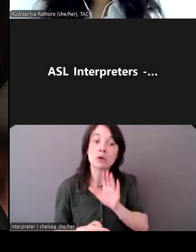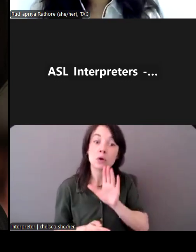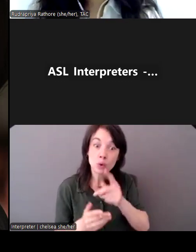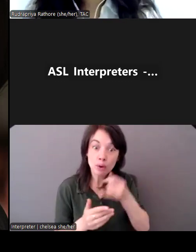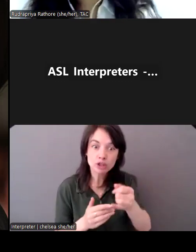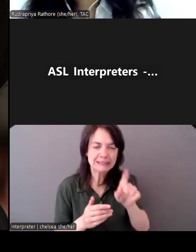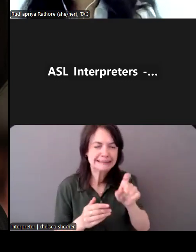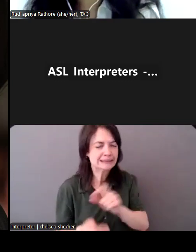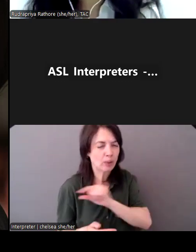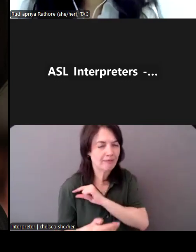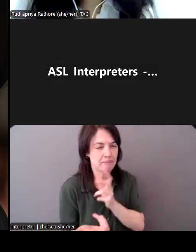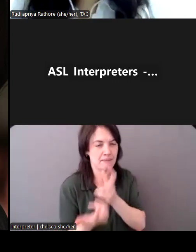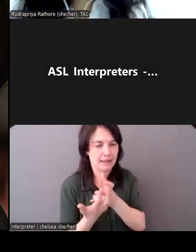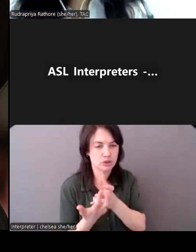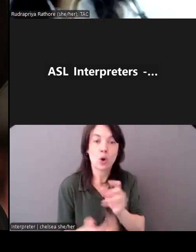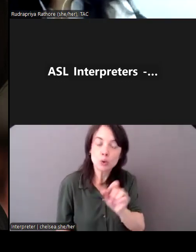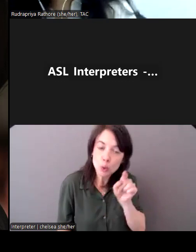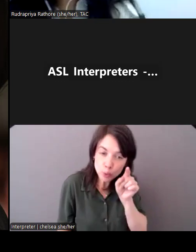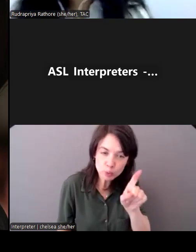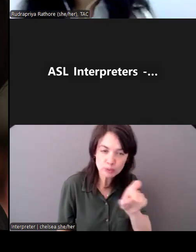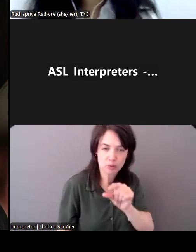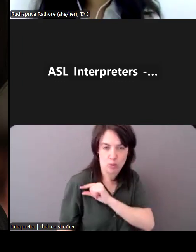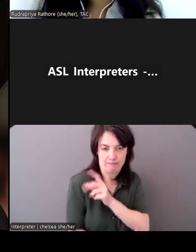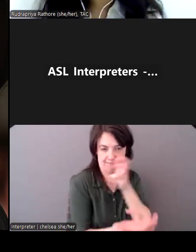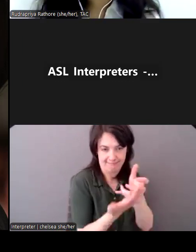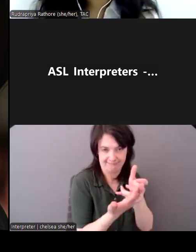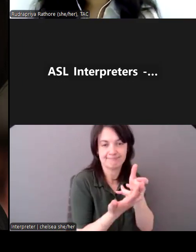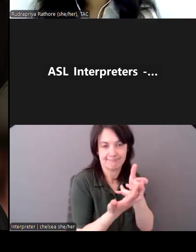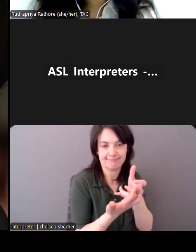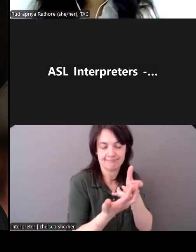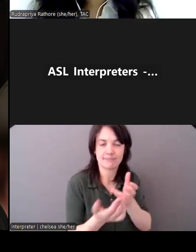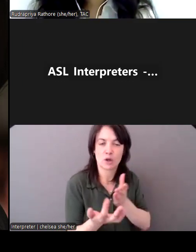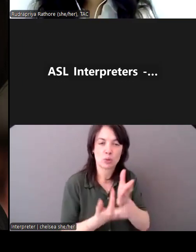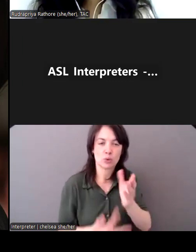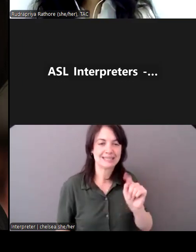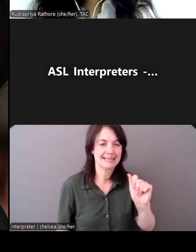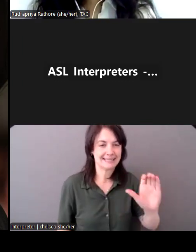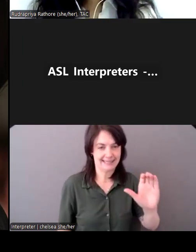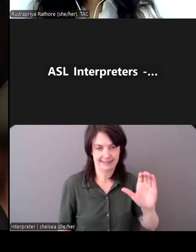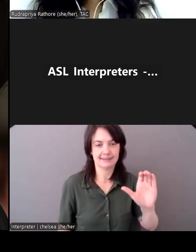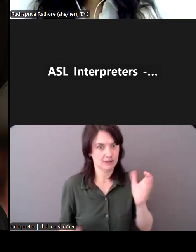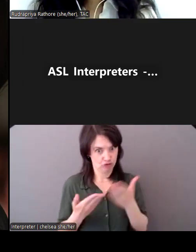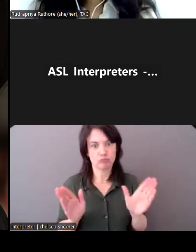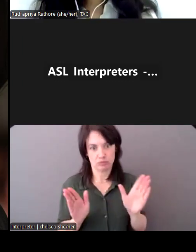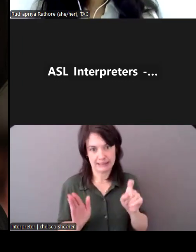eligible to apply for this program and to Toronto Arts Council grants in general you're more than